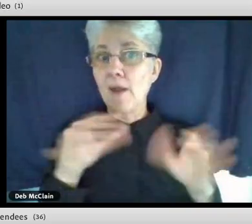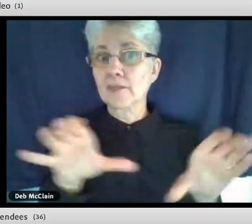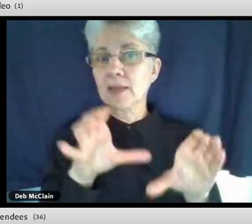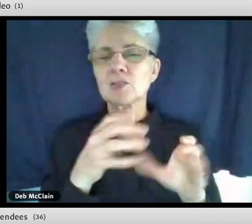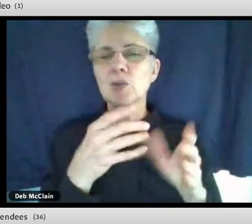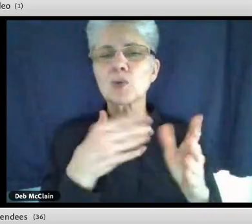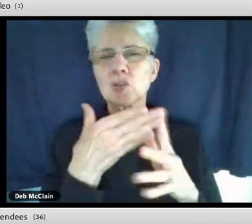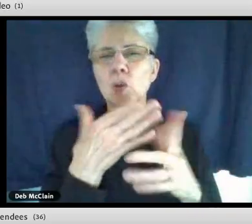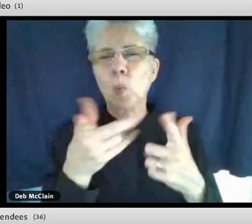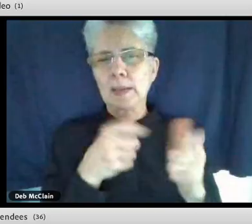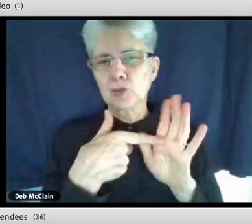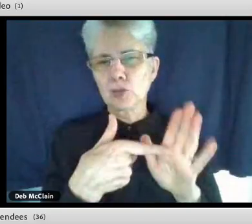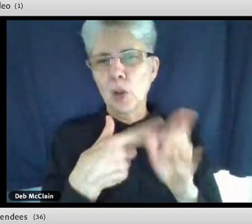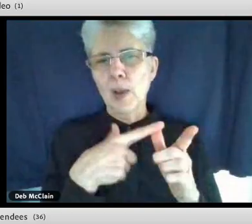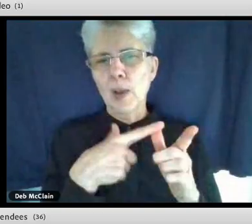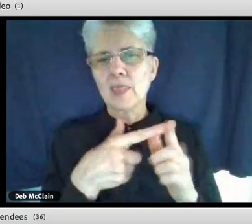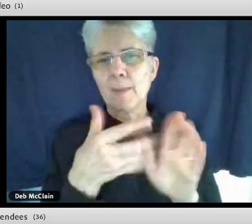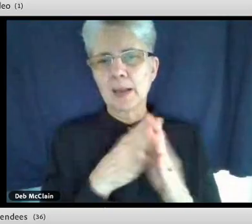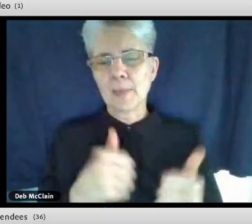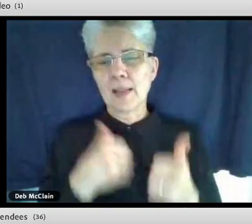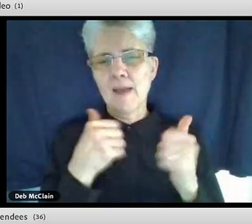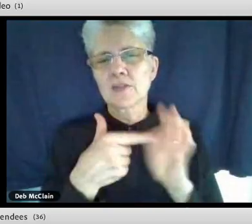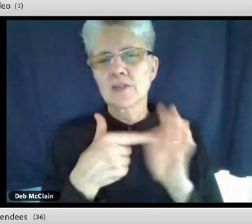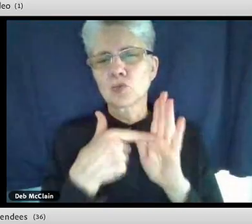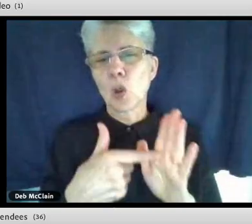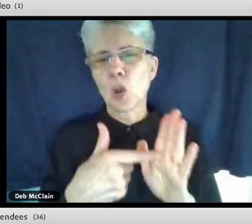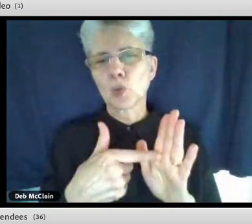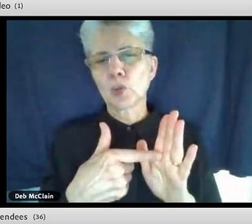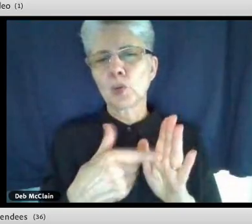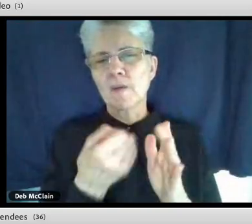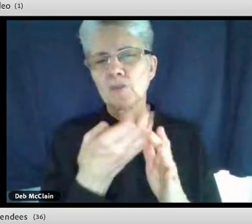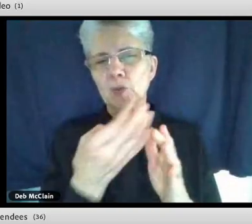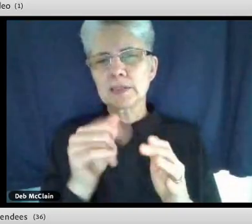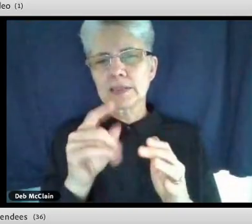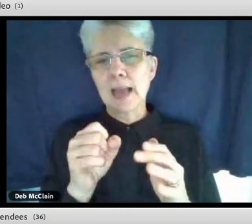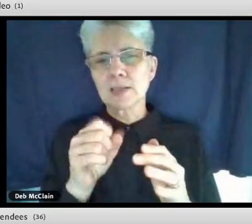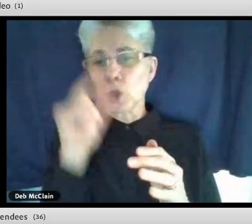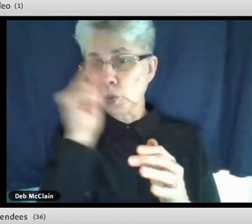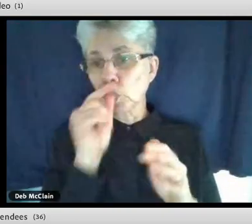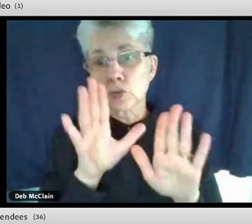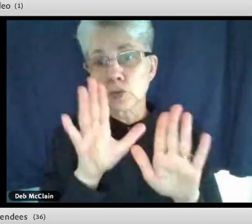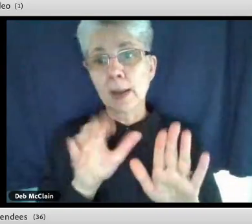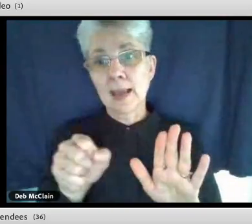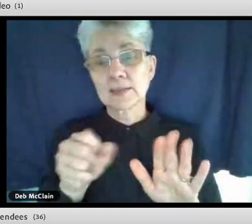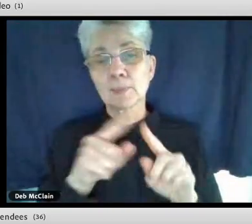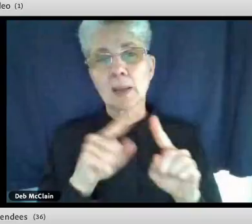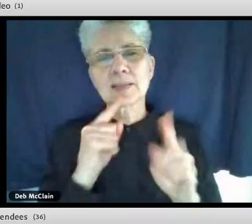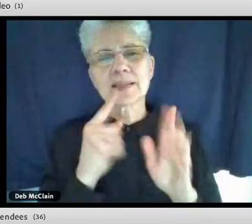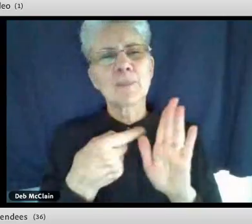that have done that, so I'm just going to go through these quickly, and then I'm going to go live and show you a couple sites.